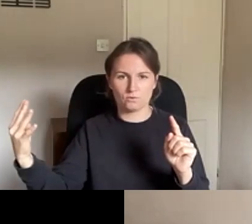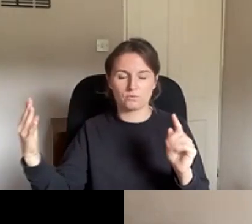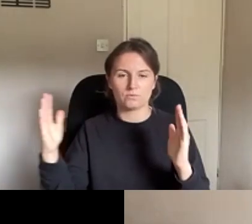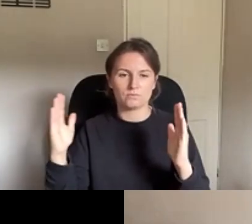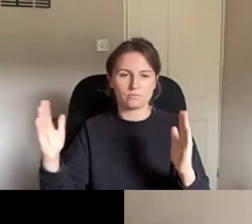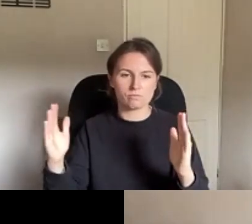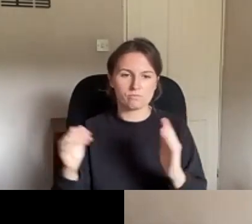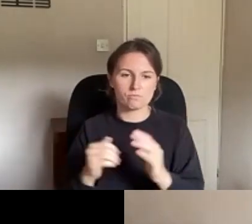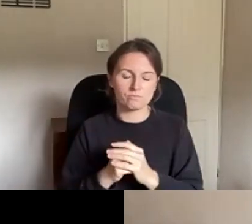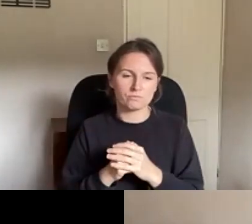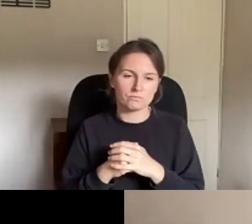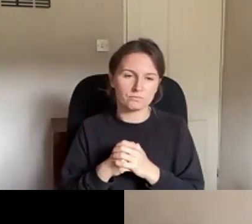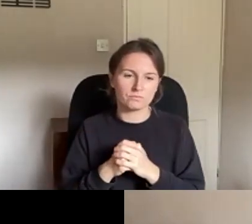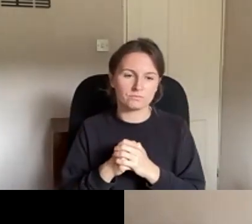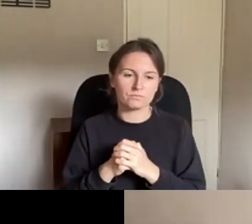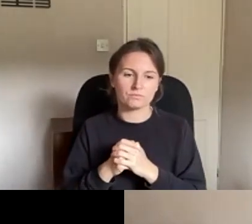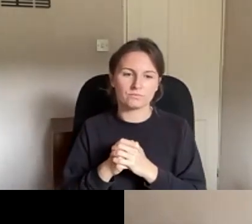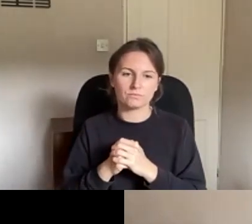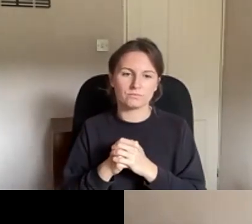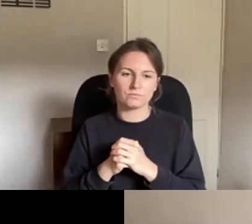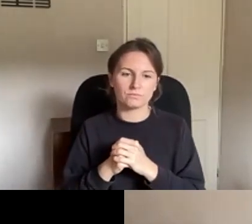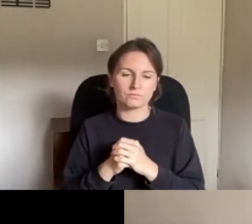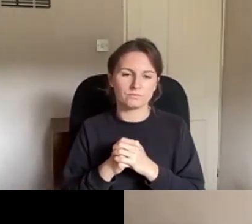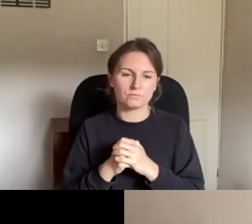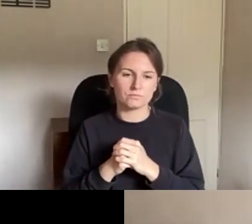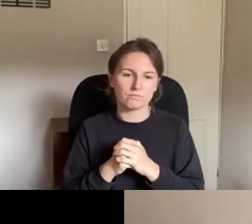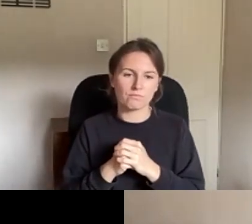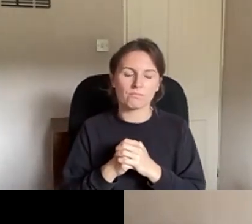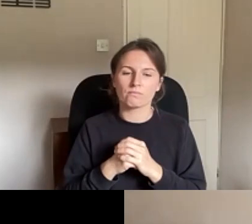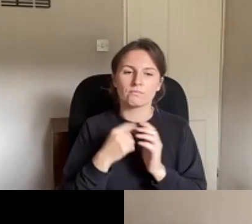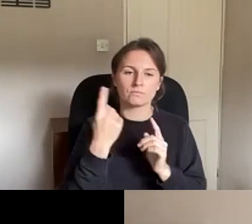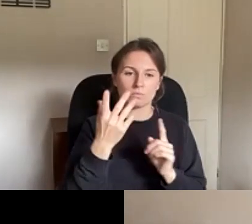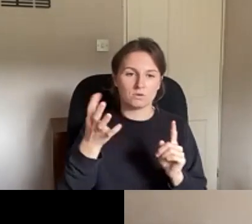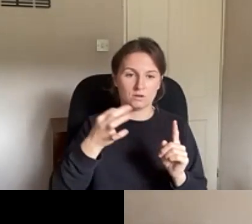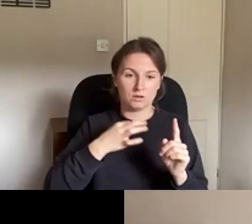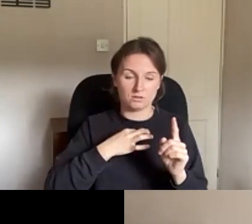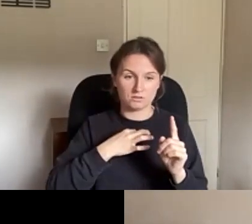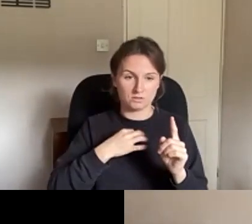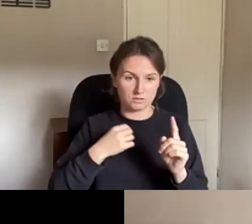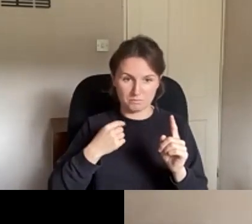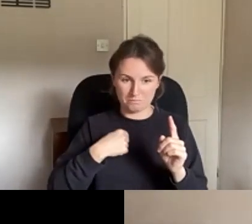Great. Someone's asked, "We are not in an Arts Council priority place.